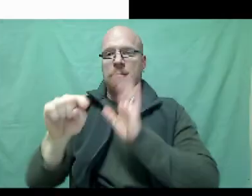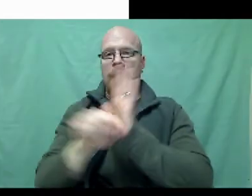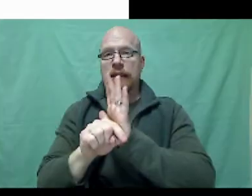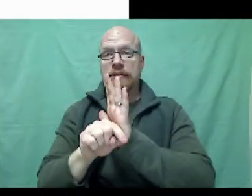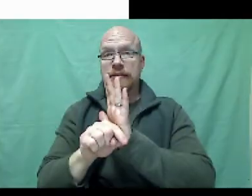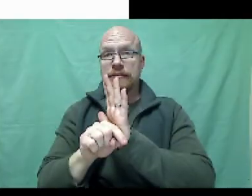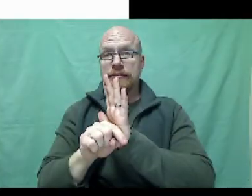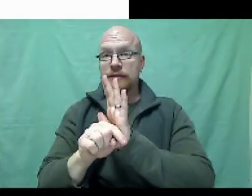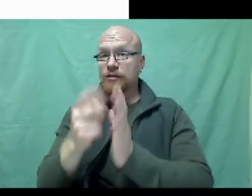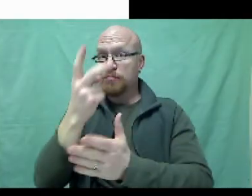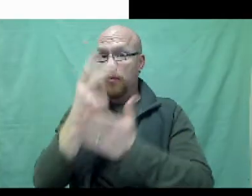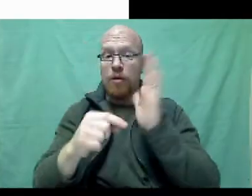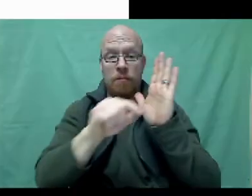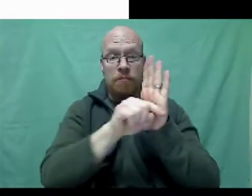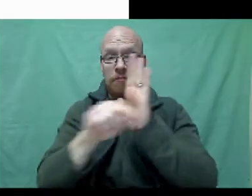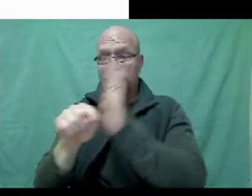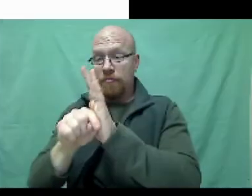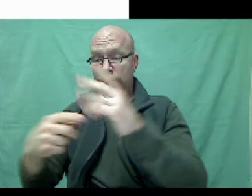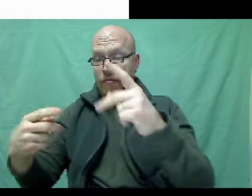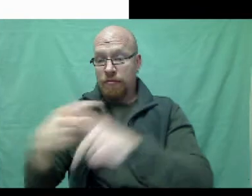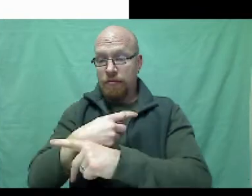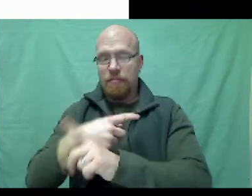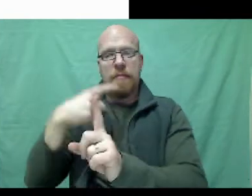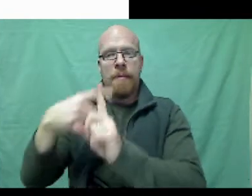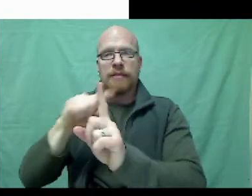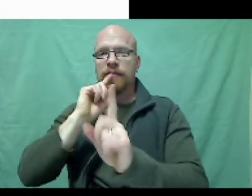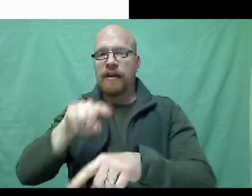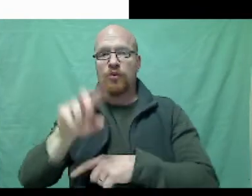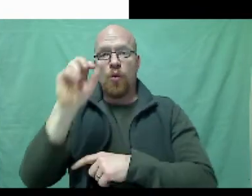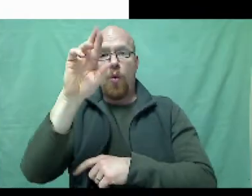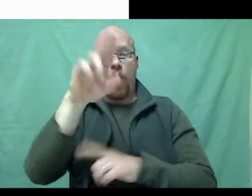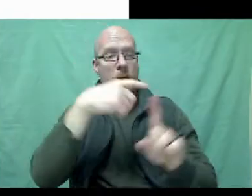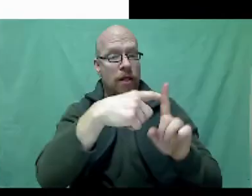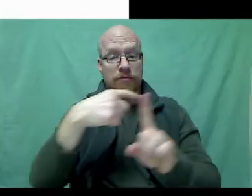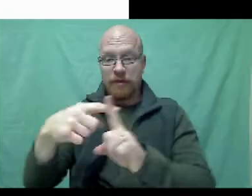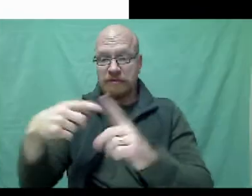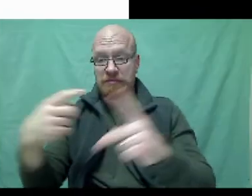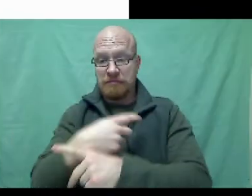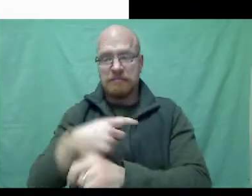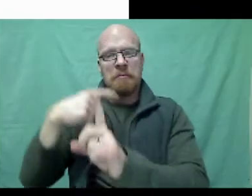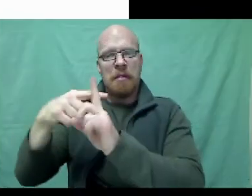if you multiply two negatives, it's a positive answer. Or, of course, two positives is multiplied as a positive answer.